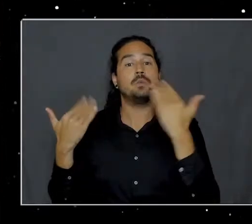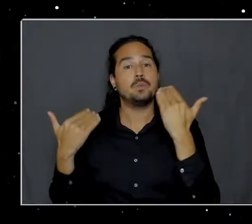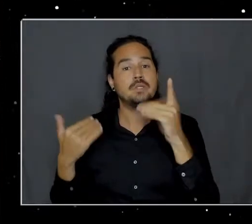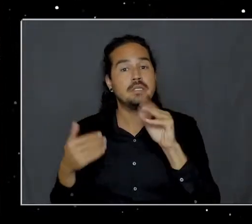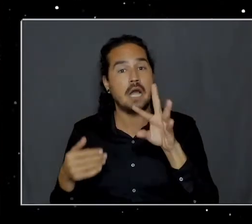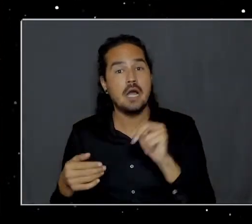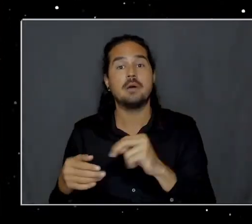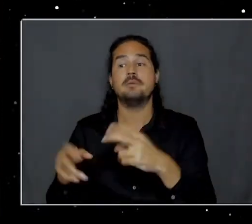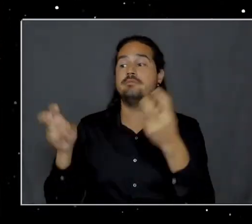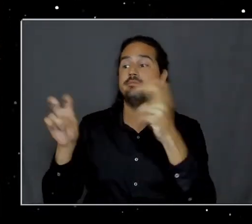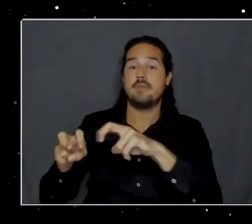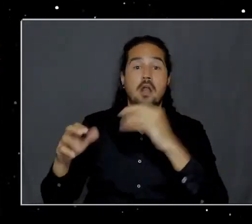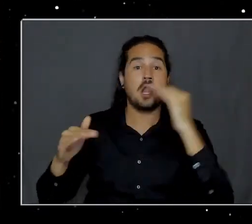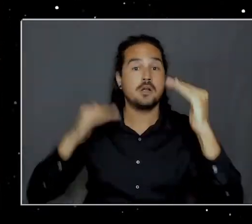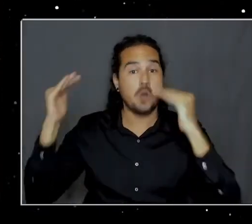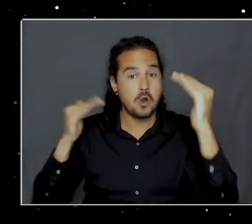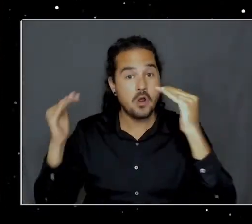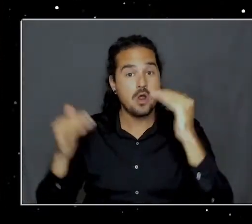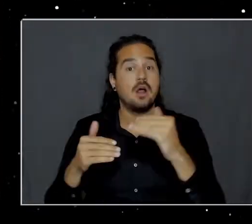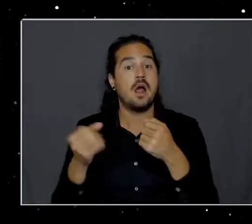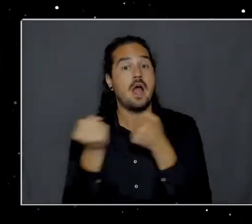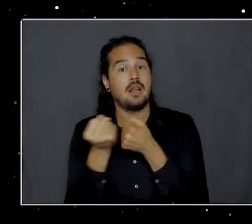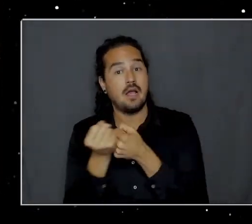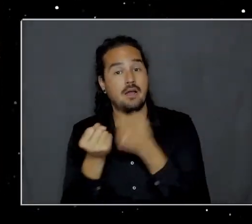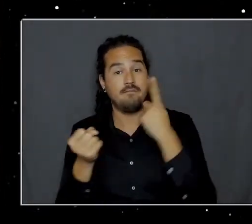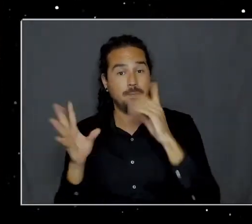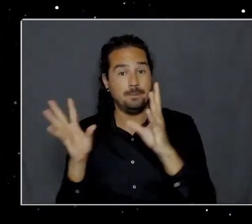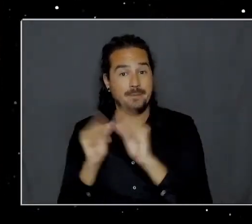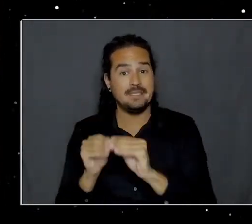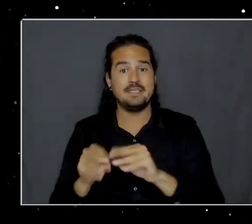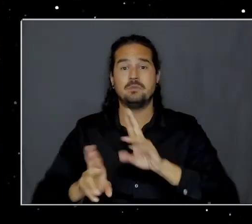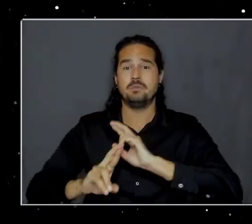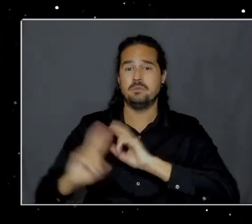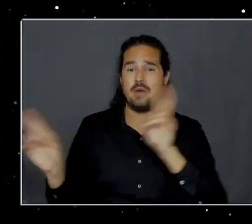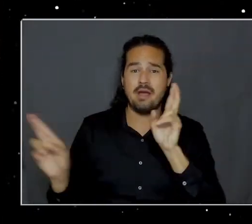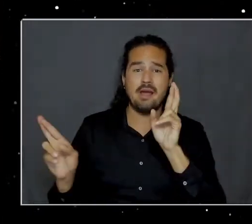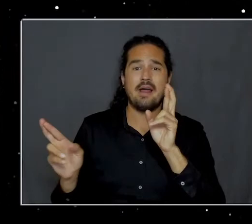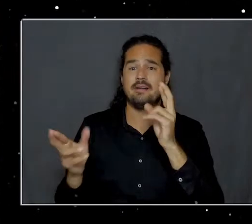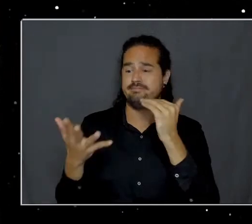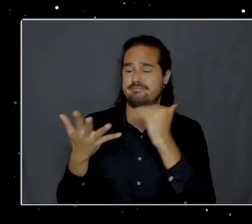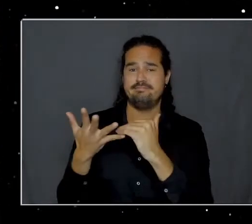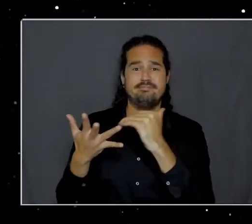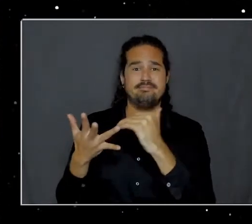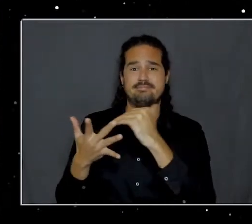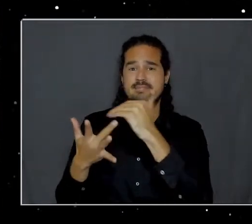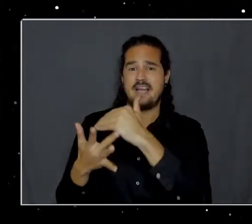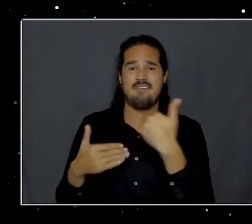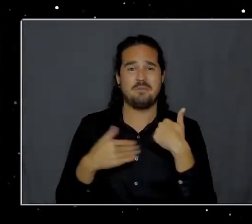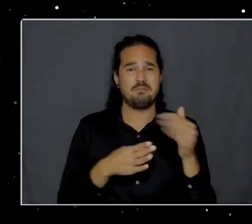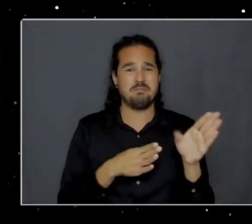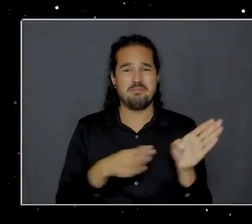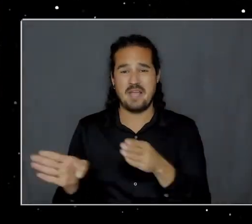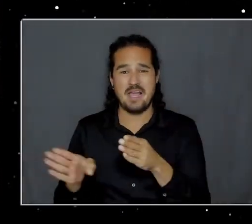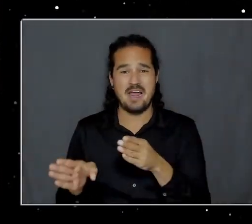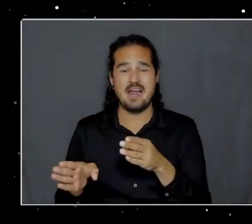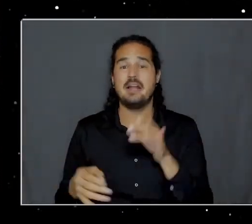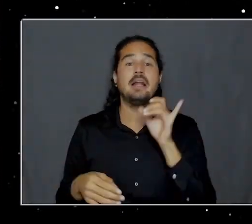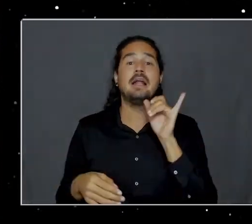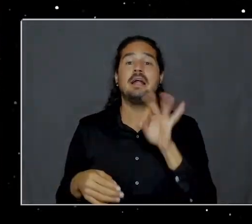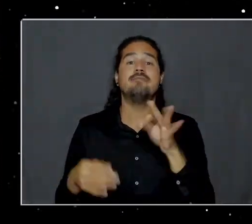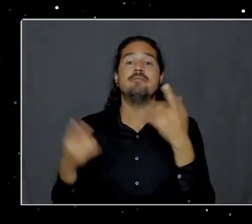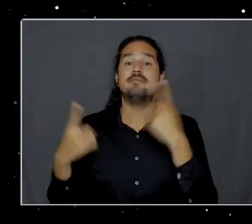IN-BETWEEN, BRINGING AN ADULT